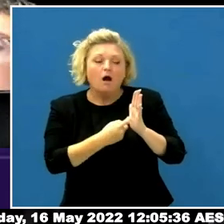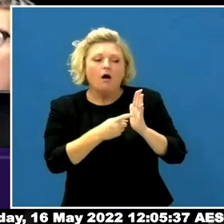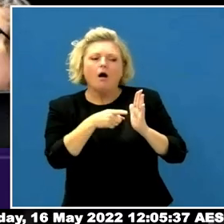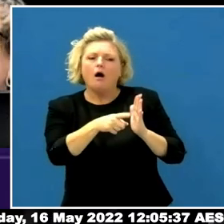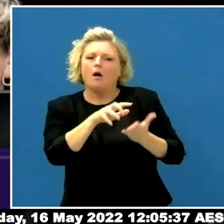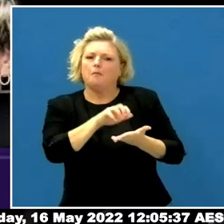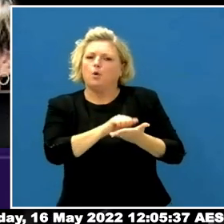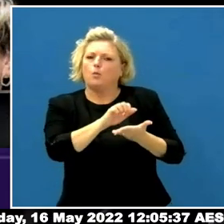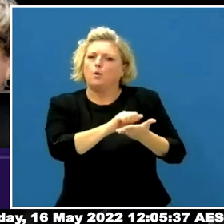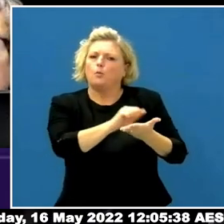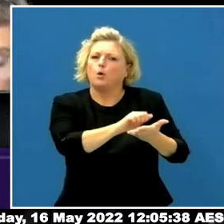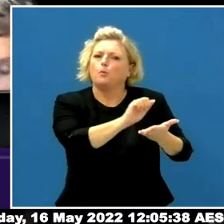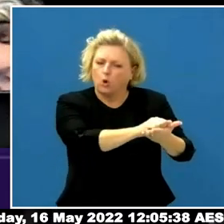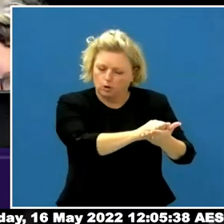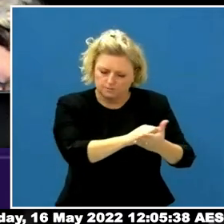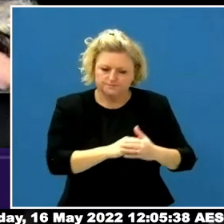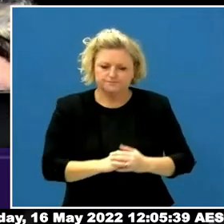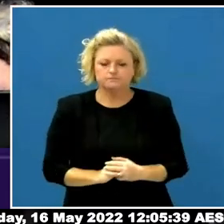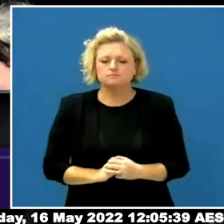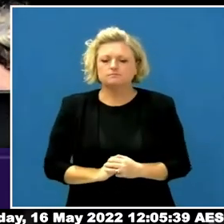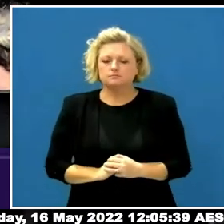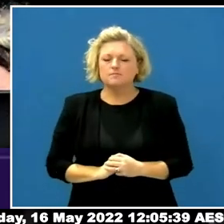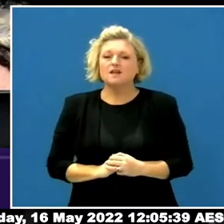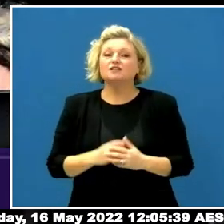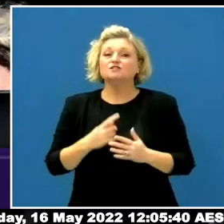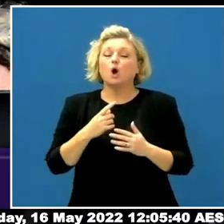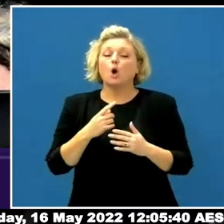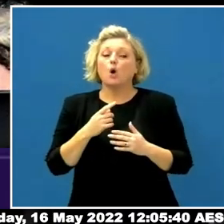Yes. MR FOGARTY: - entirely by yourself or the plan manager?